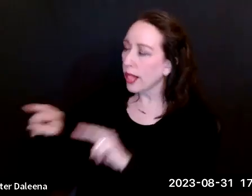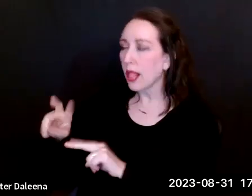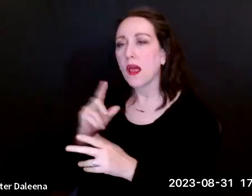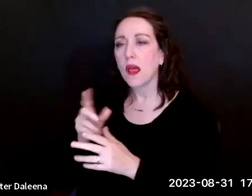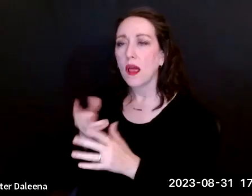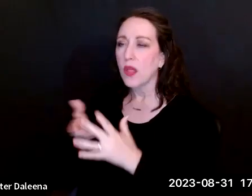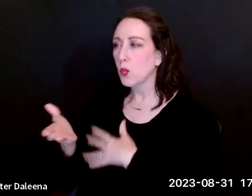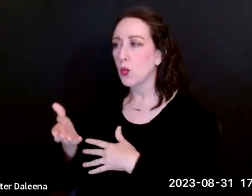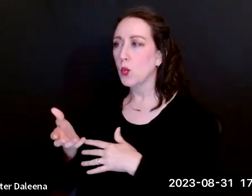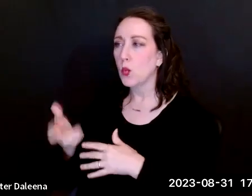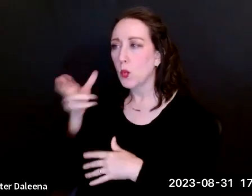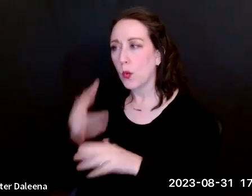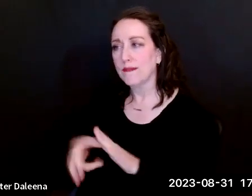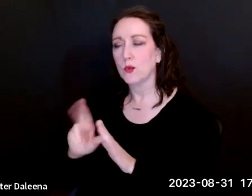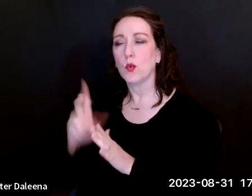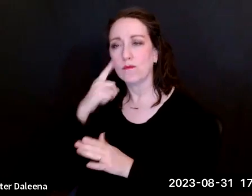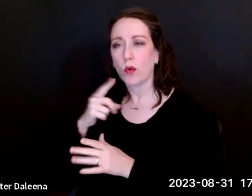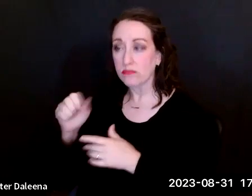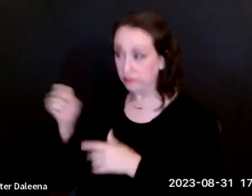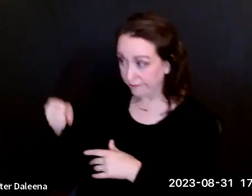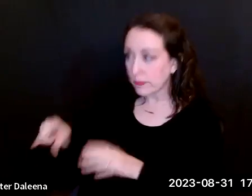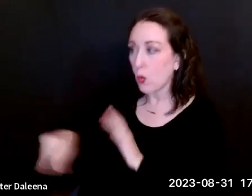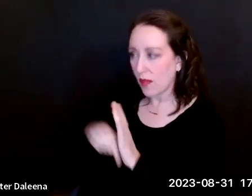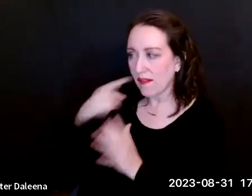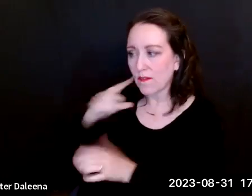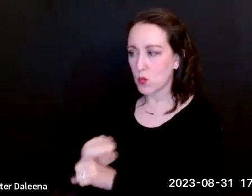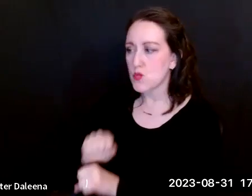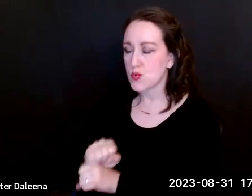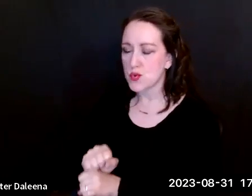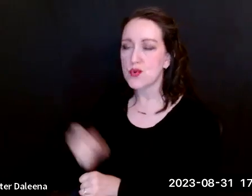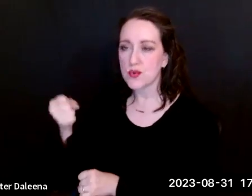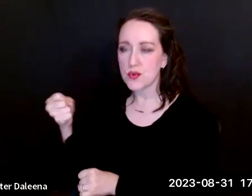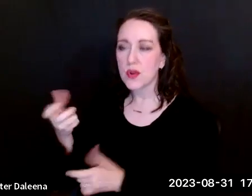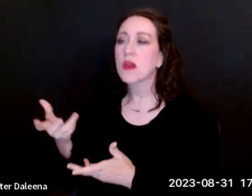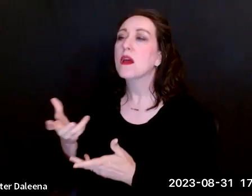a review process to say yes you are qualified to do this work um that was actually contradictory